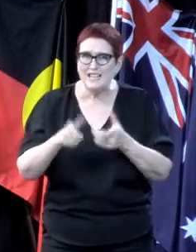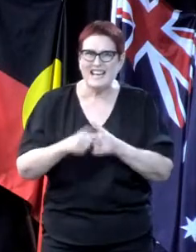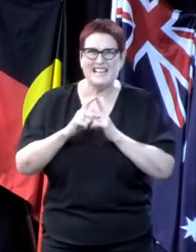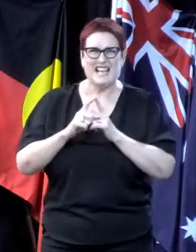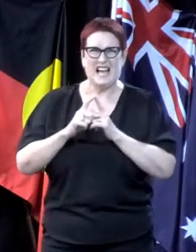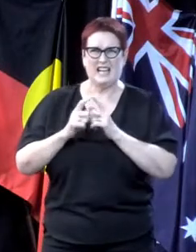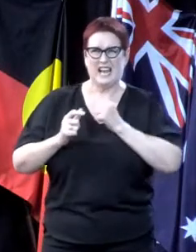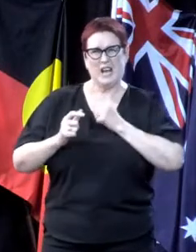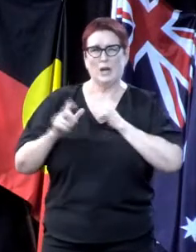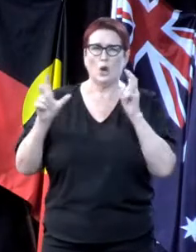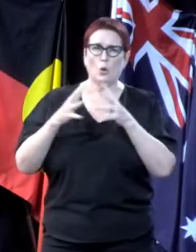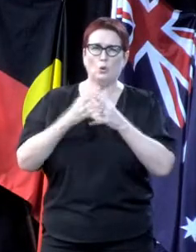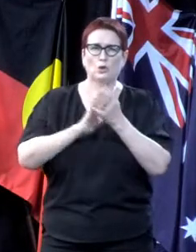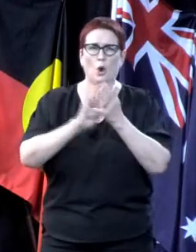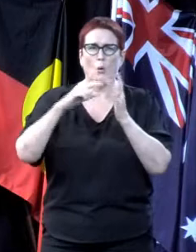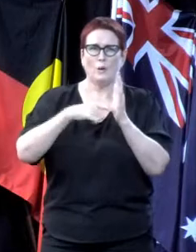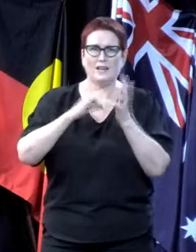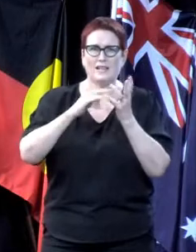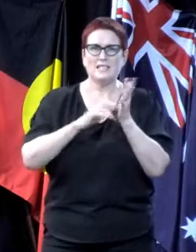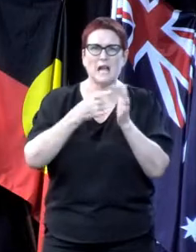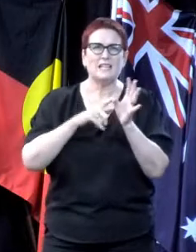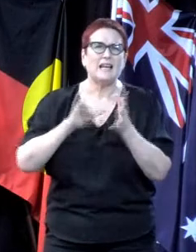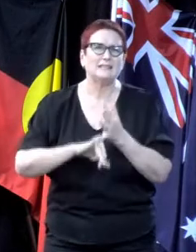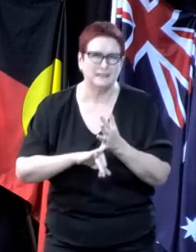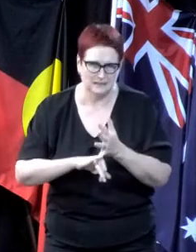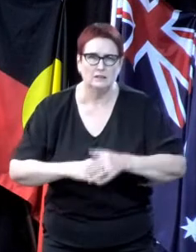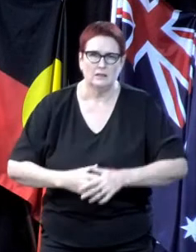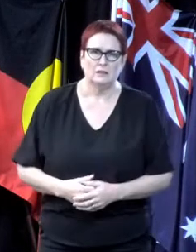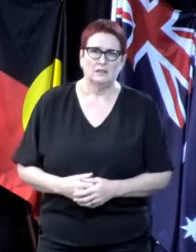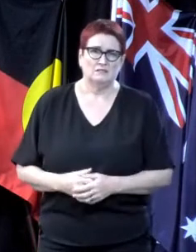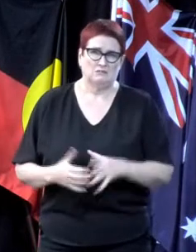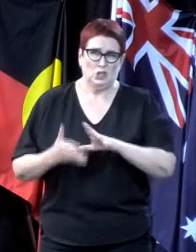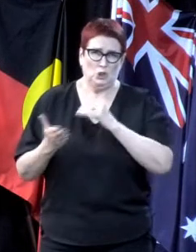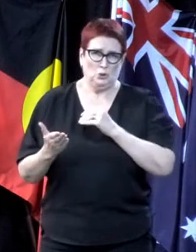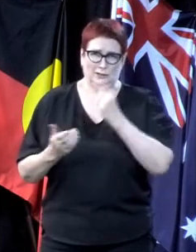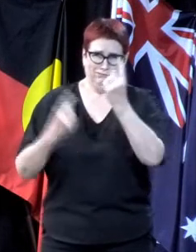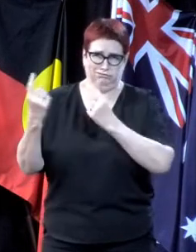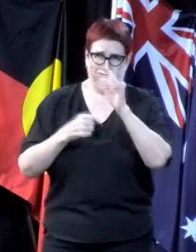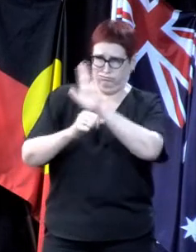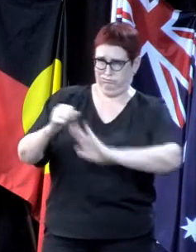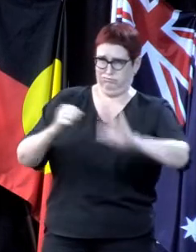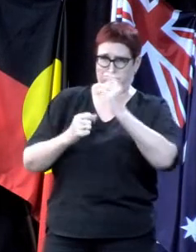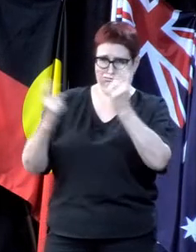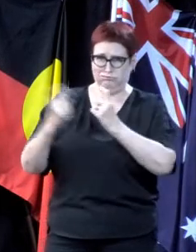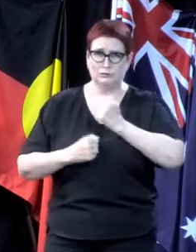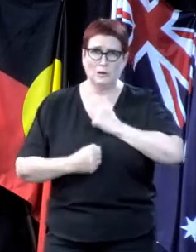It's a Whitsundays, and we have students from anywhere within that region may come to our school, as well.